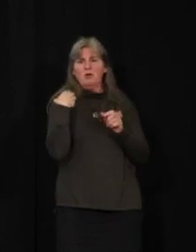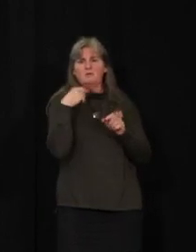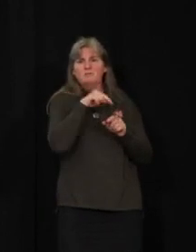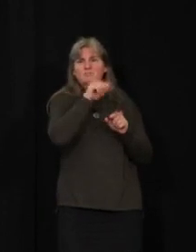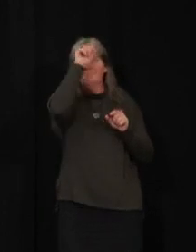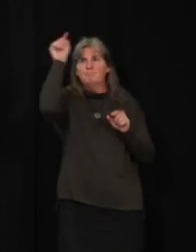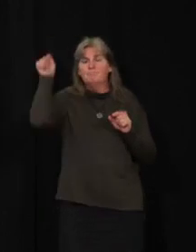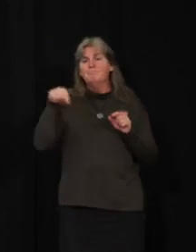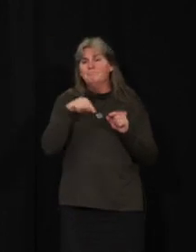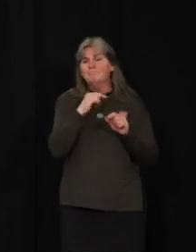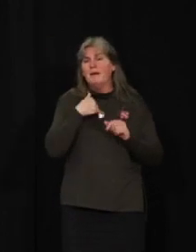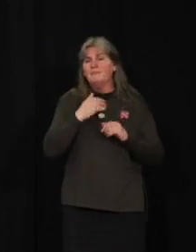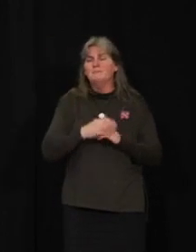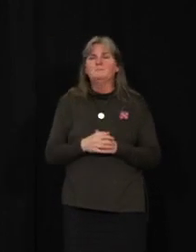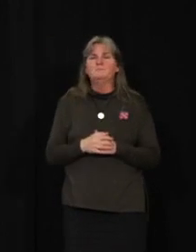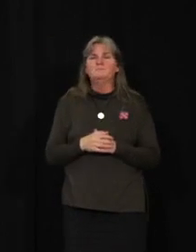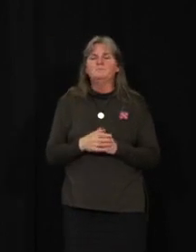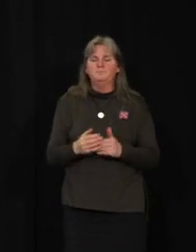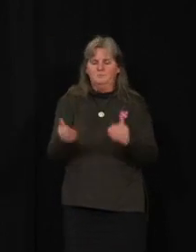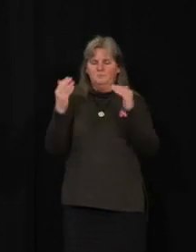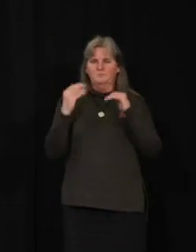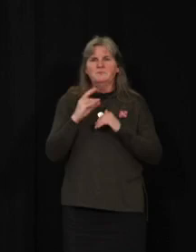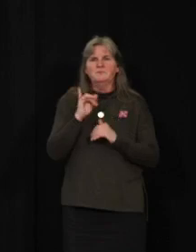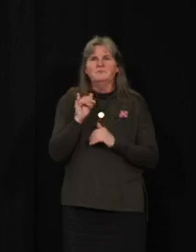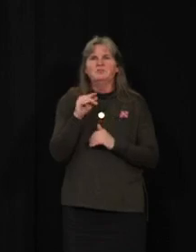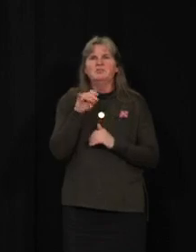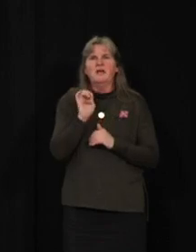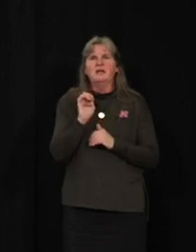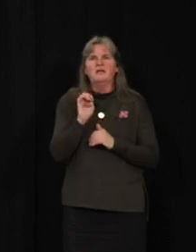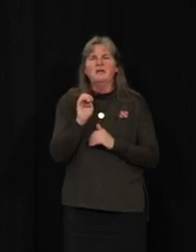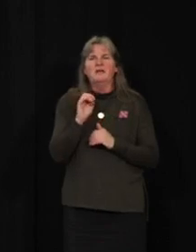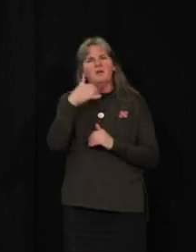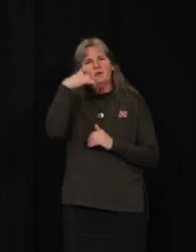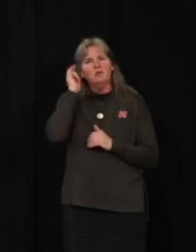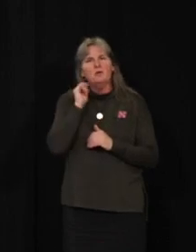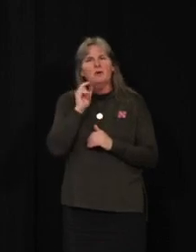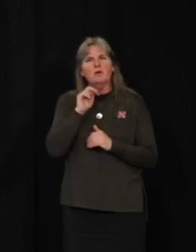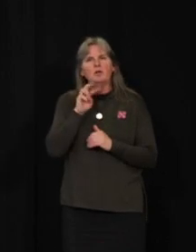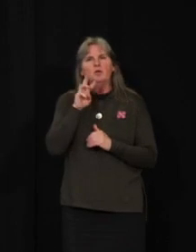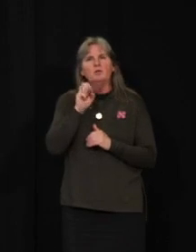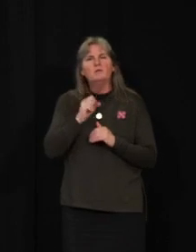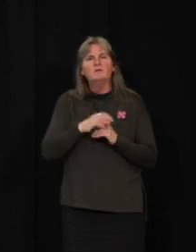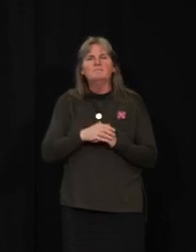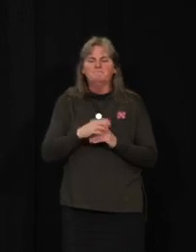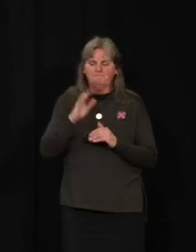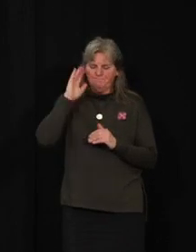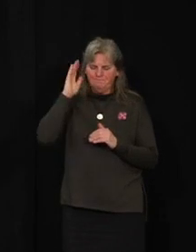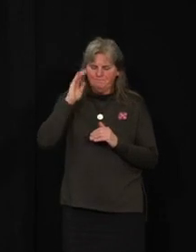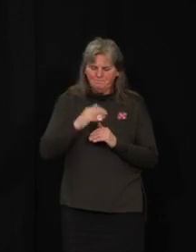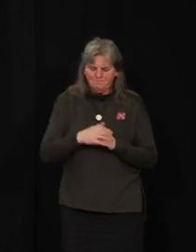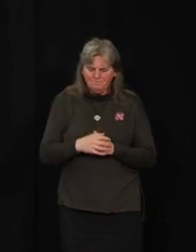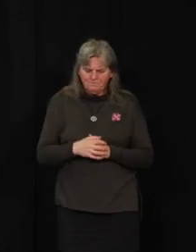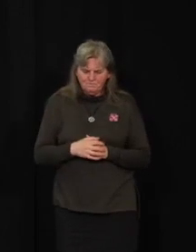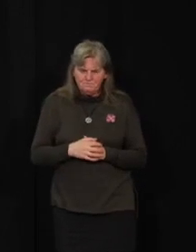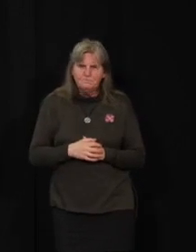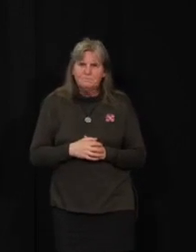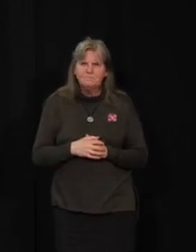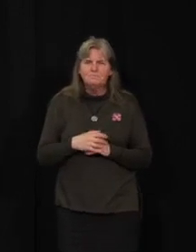Yukon news. Reporter: Hi. I think my questions are more fr Dr Hanley.